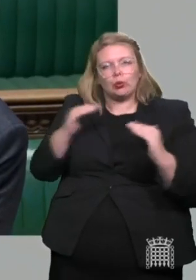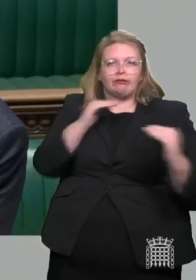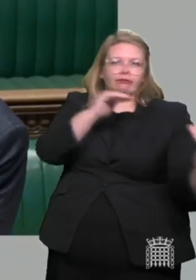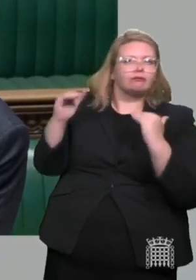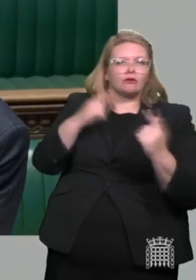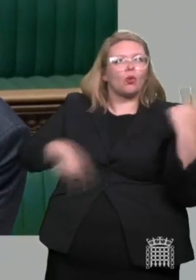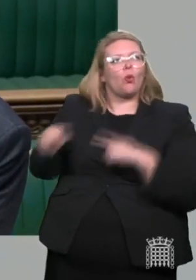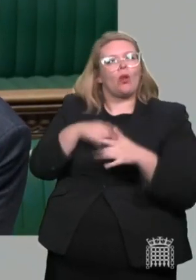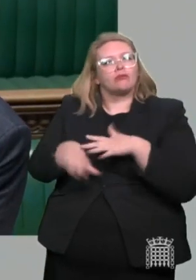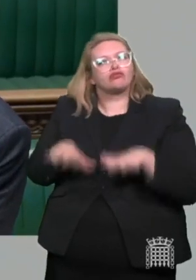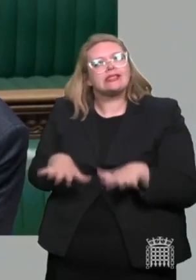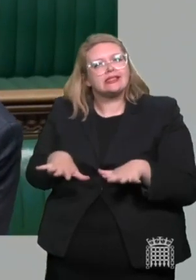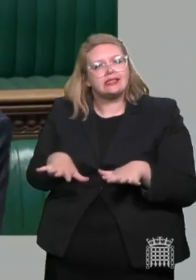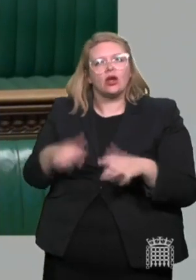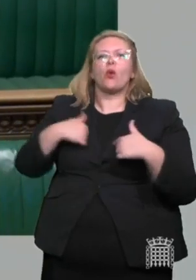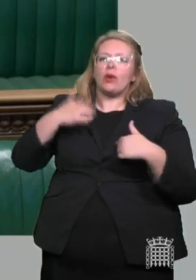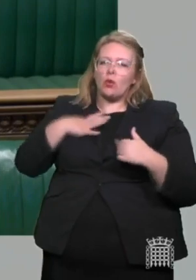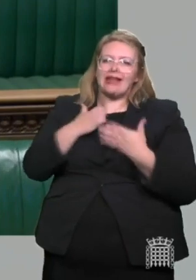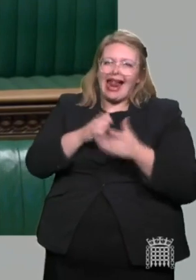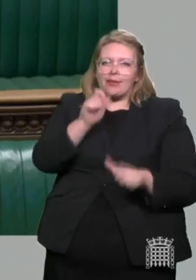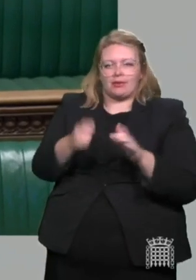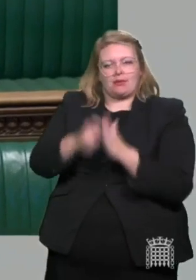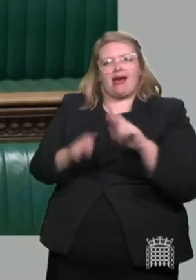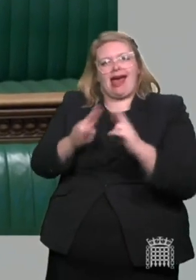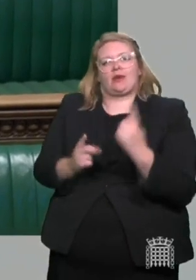people the opportunity to buy their own homes; because they do not want to discuss those issues,